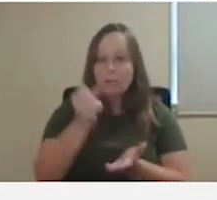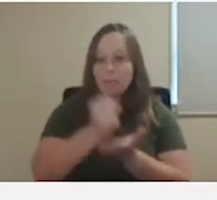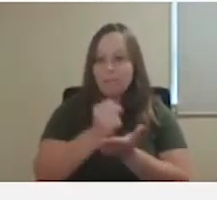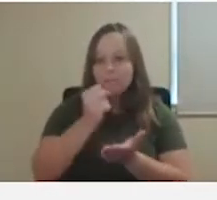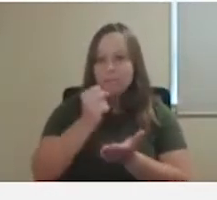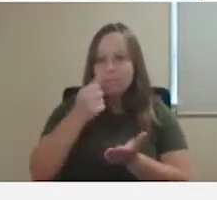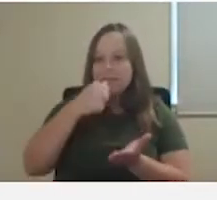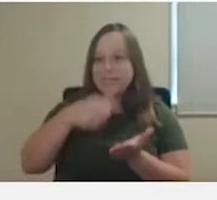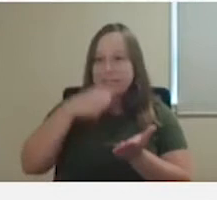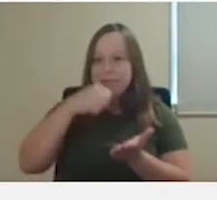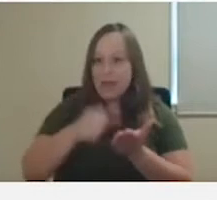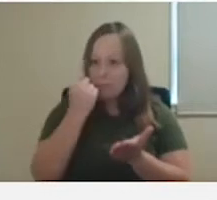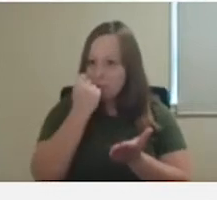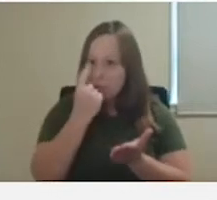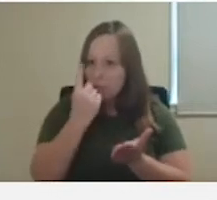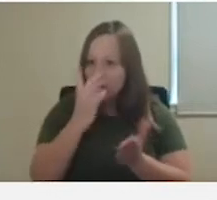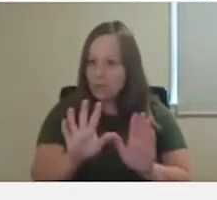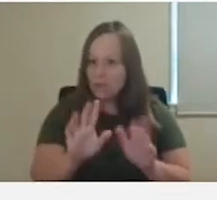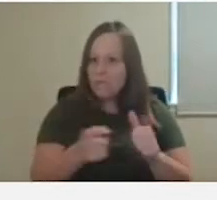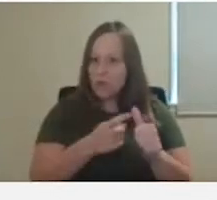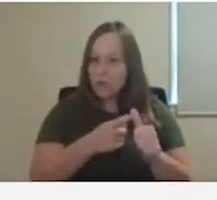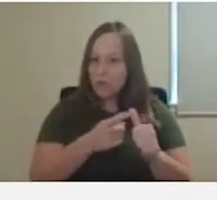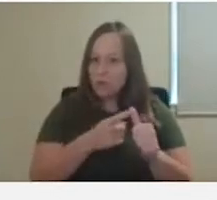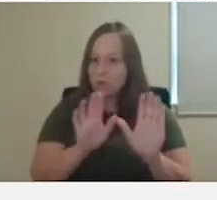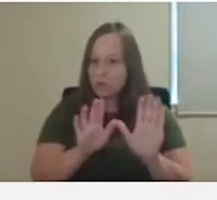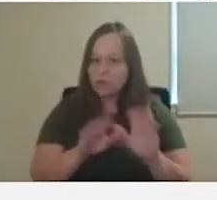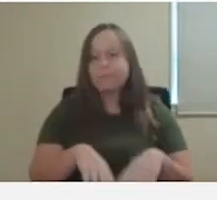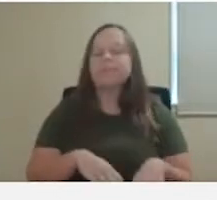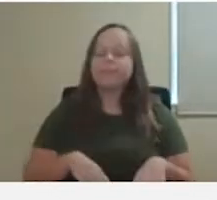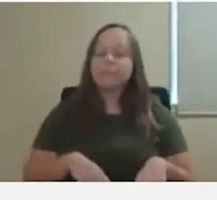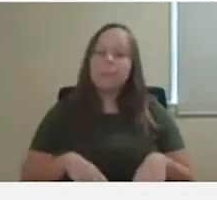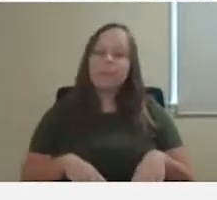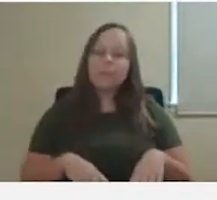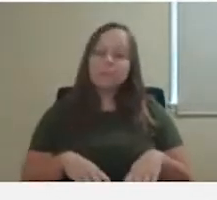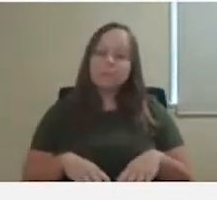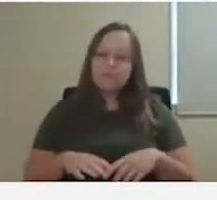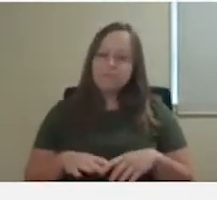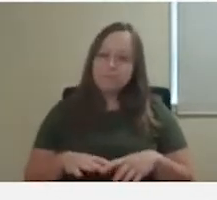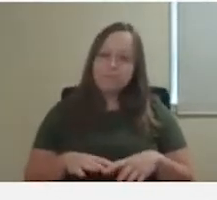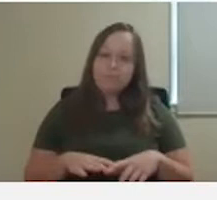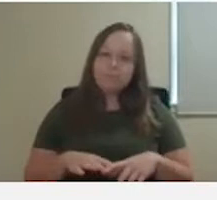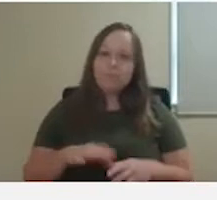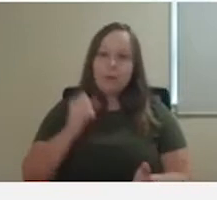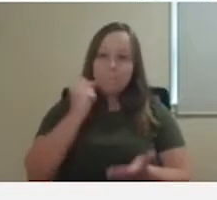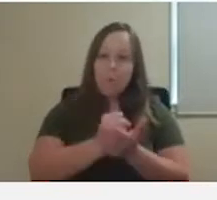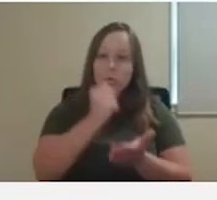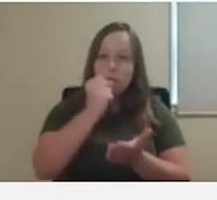So let's go over that first bulleted section for a minute. The postmark must be by November 3,